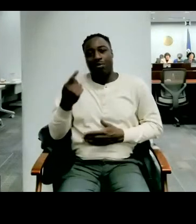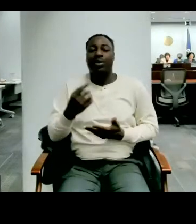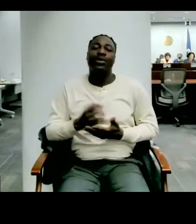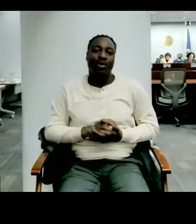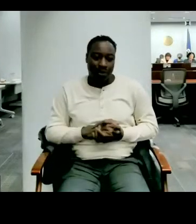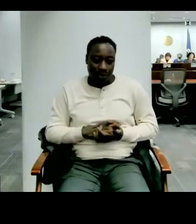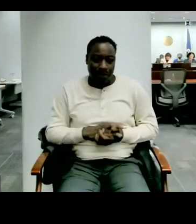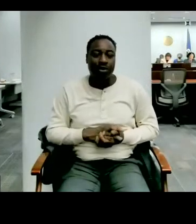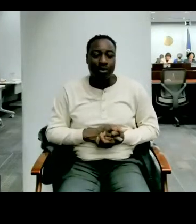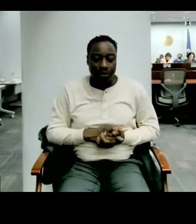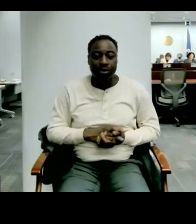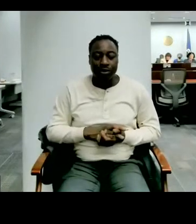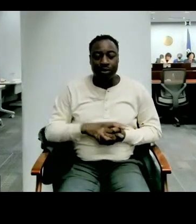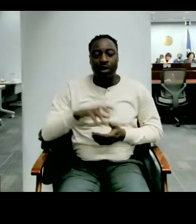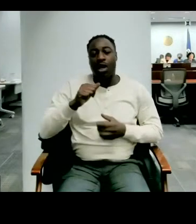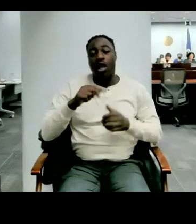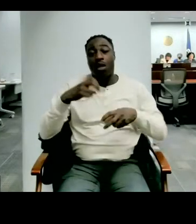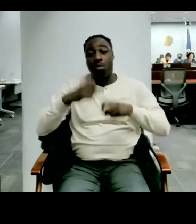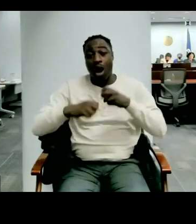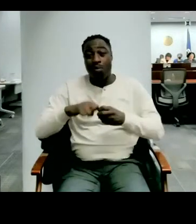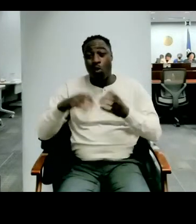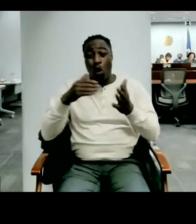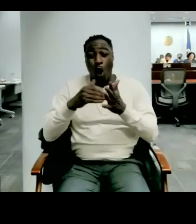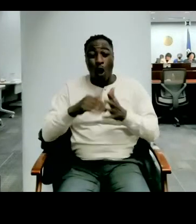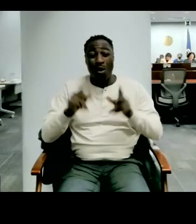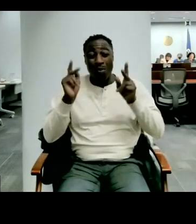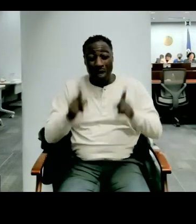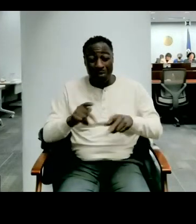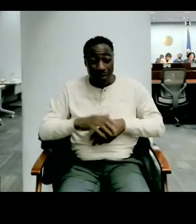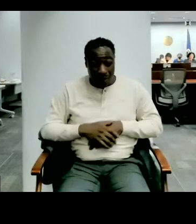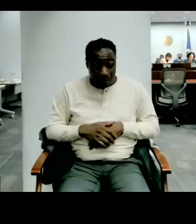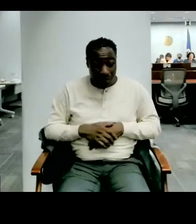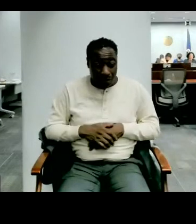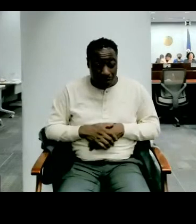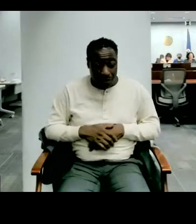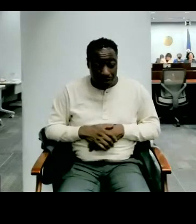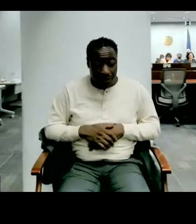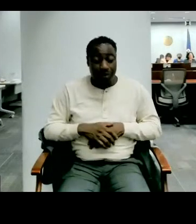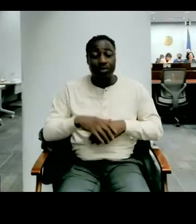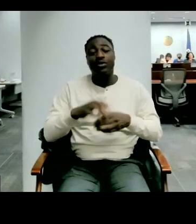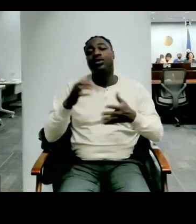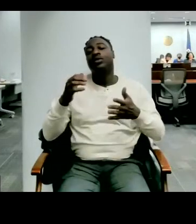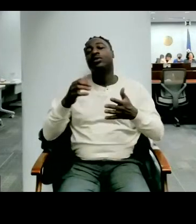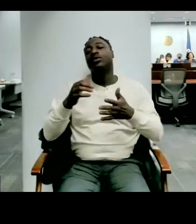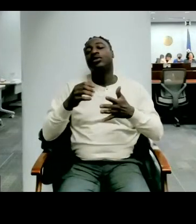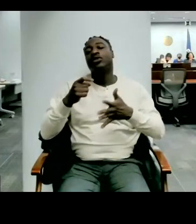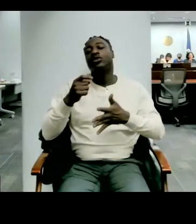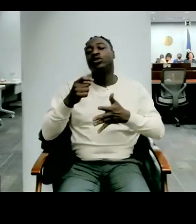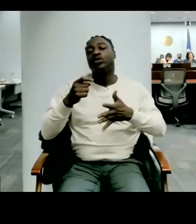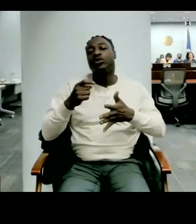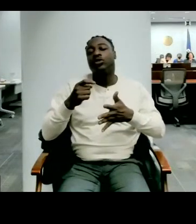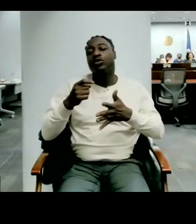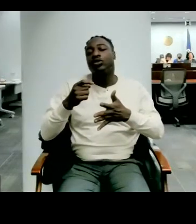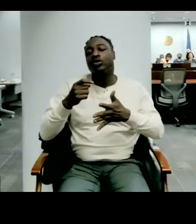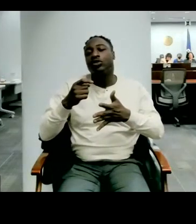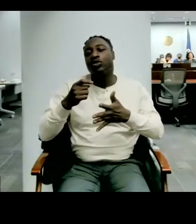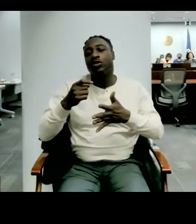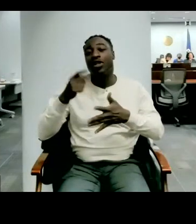Another problem is too often, particularly national companies are sent to the Region, where the company's headquarters are